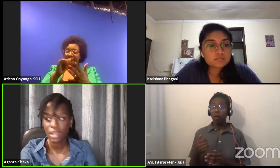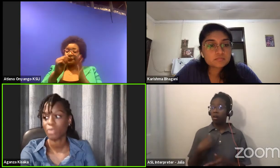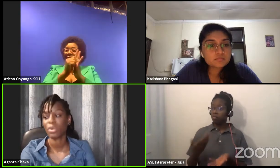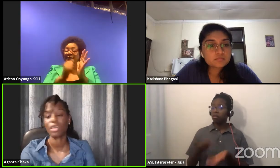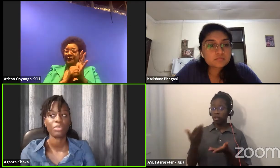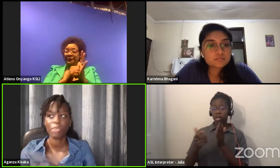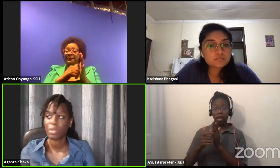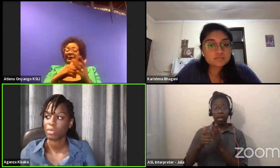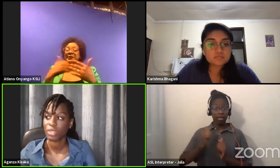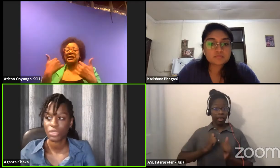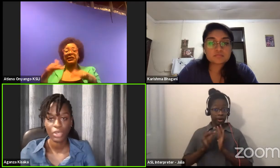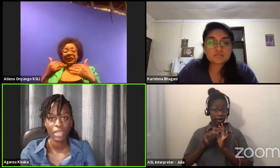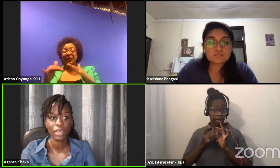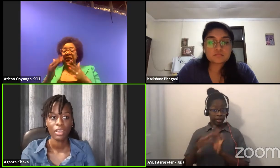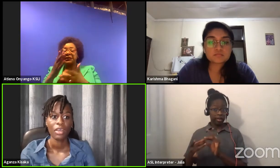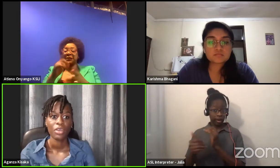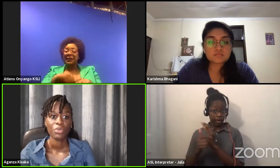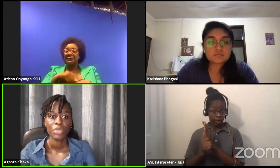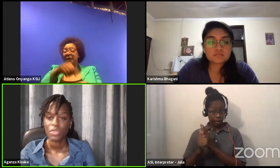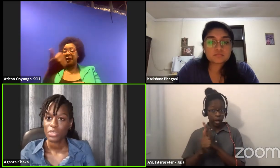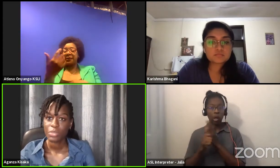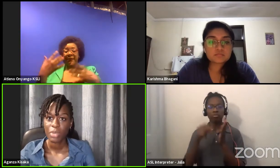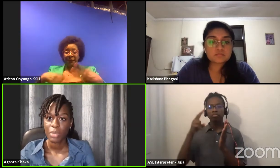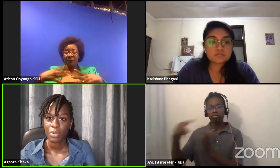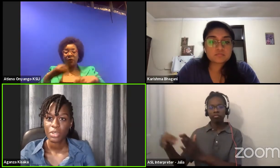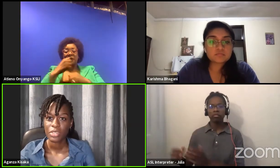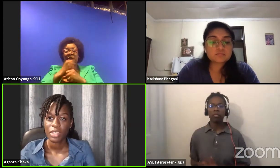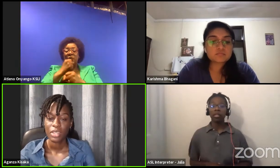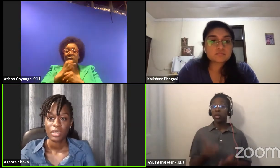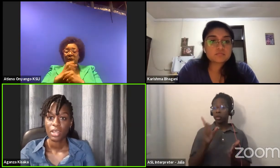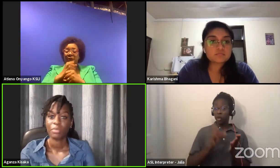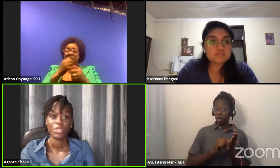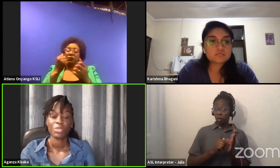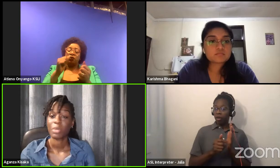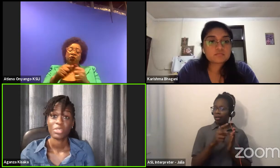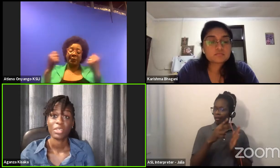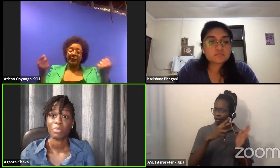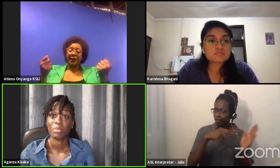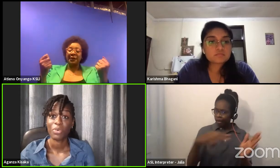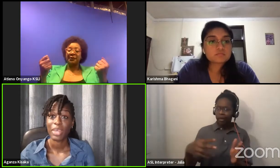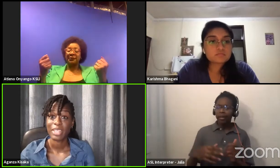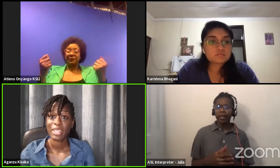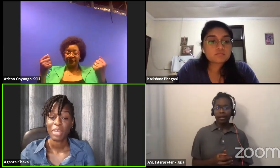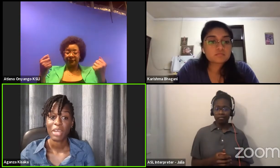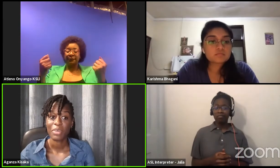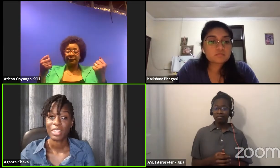and what other people are doing. Read newspapers, newspapers, gonna be quite inspiring.